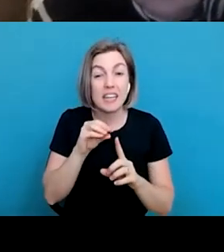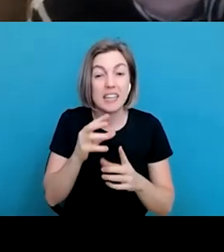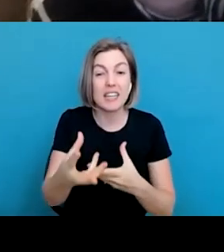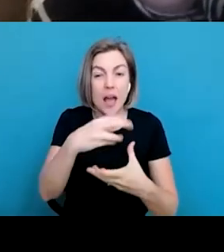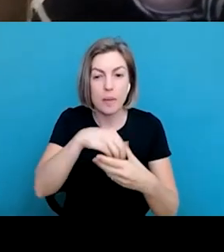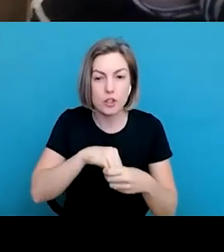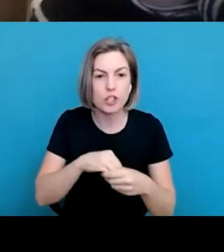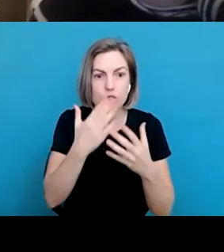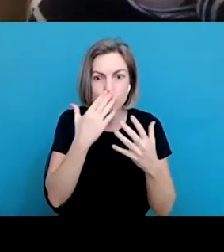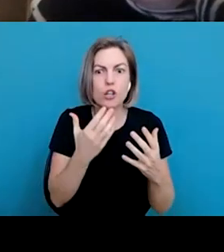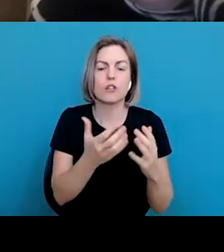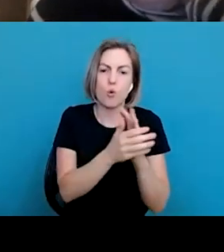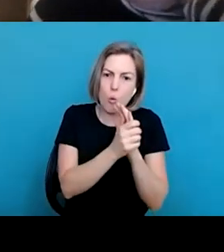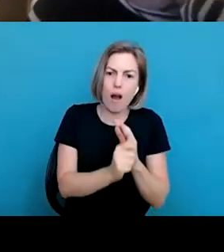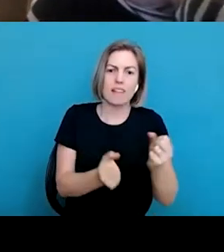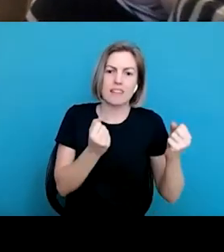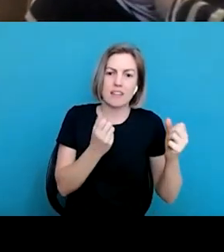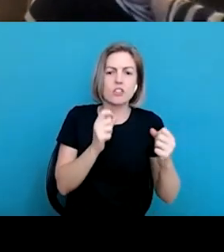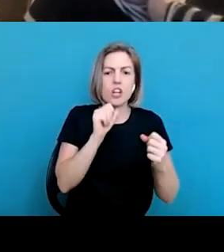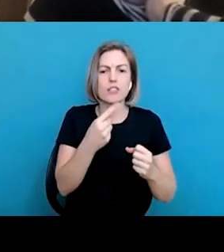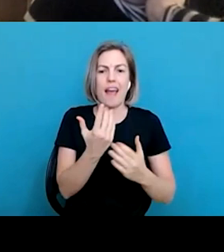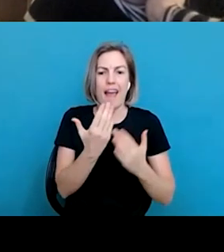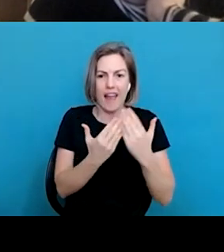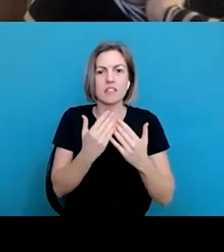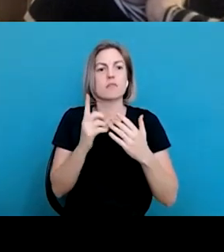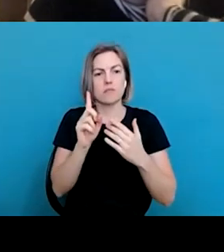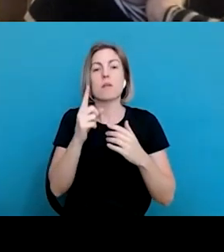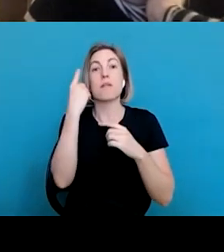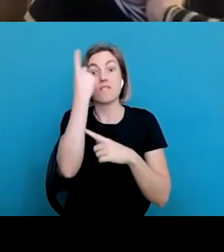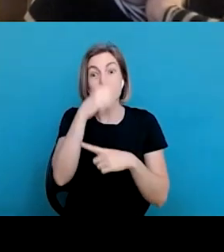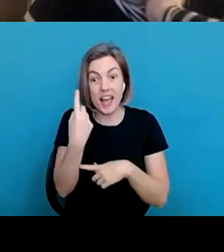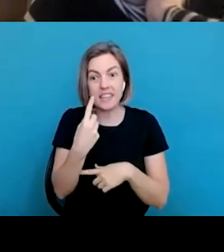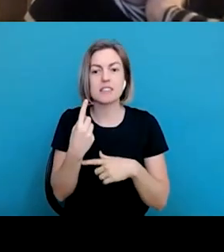language and not just hands and facial and